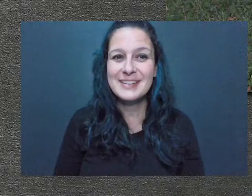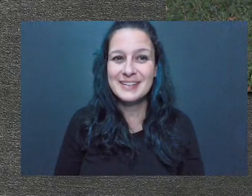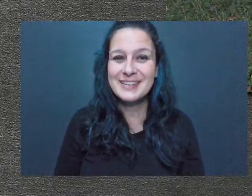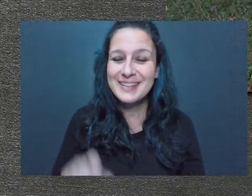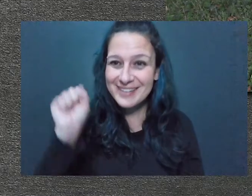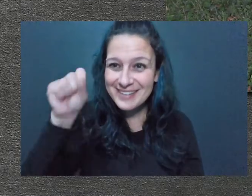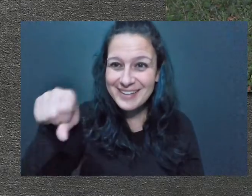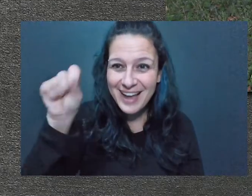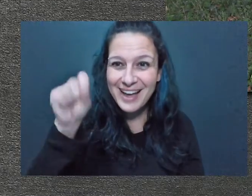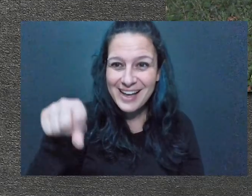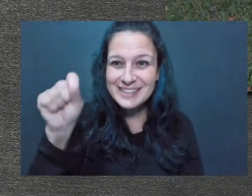Yes.